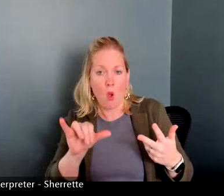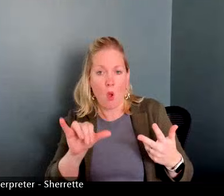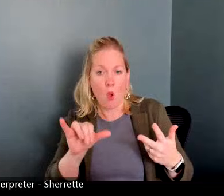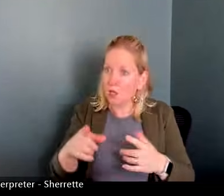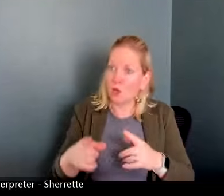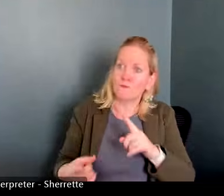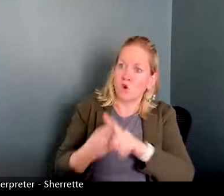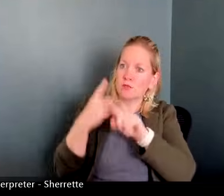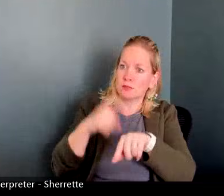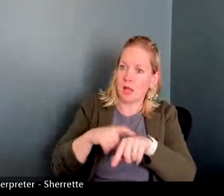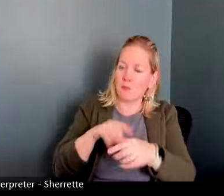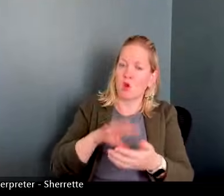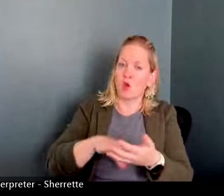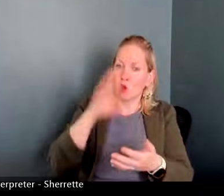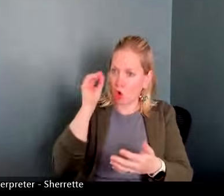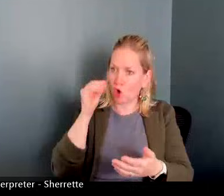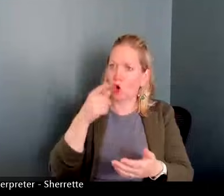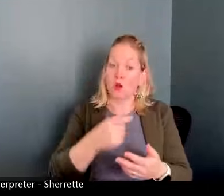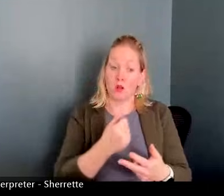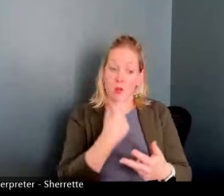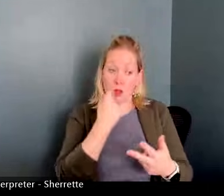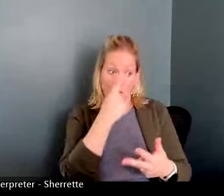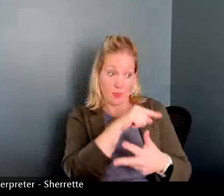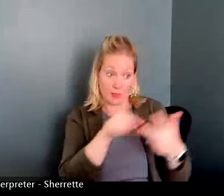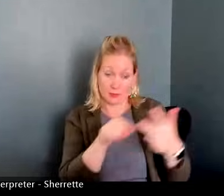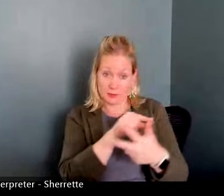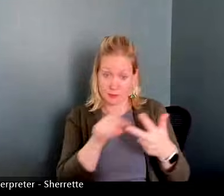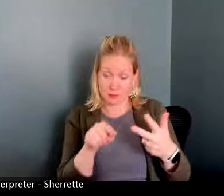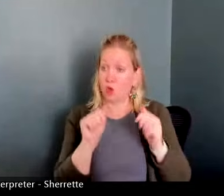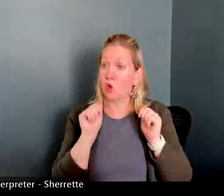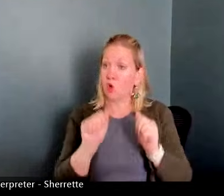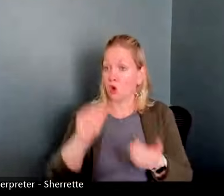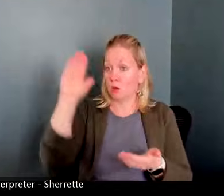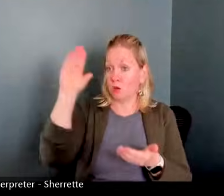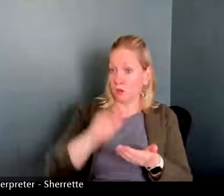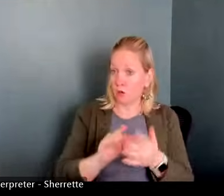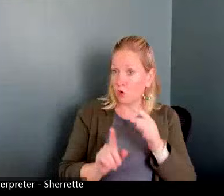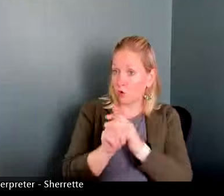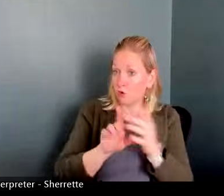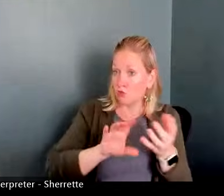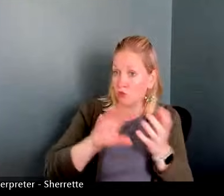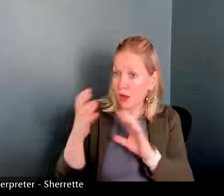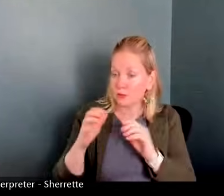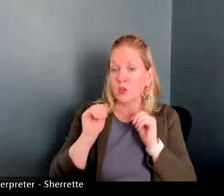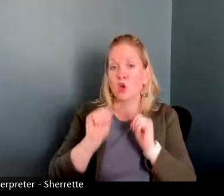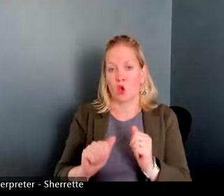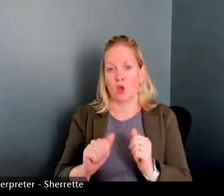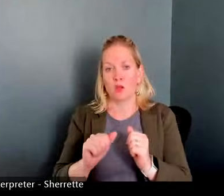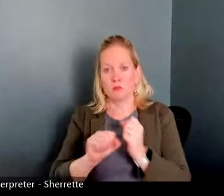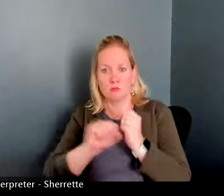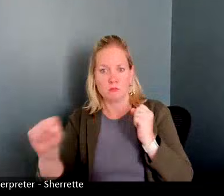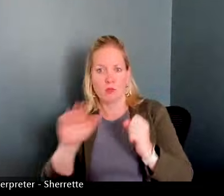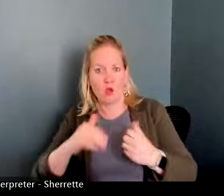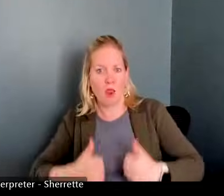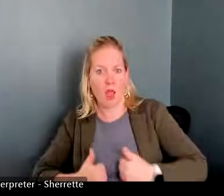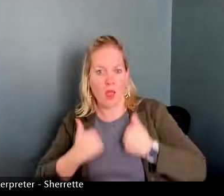of vaso-occlusive crises and may prolong life. They, for the first time, start thinking, "Oh,